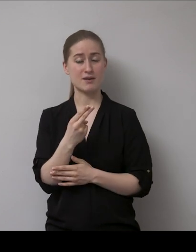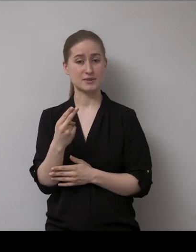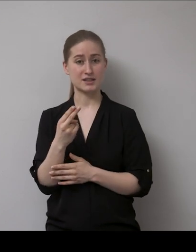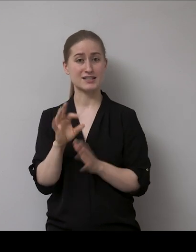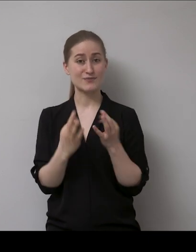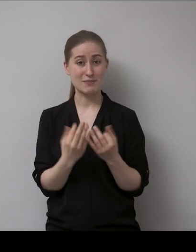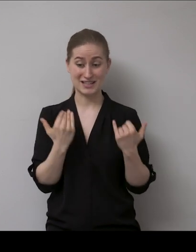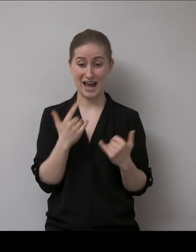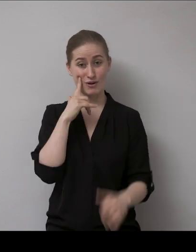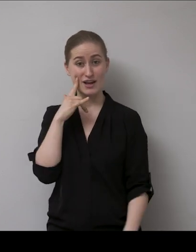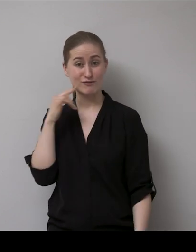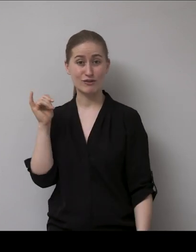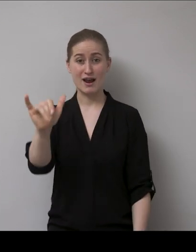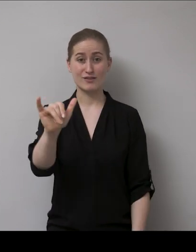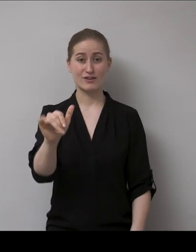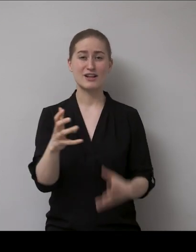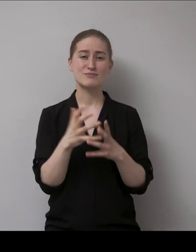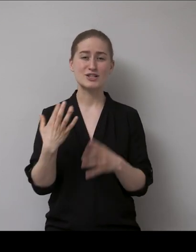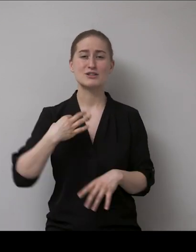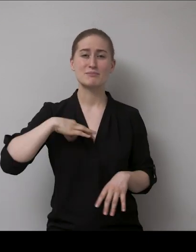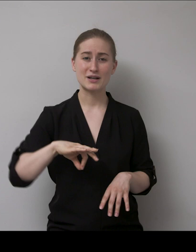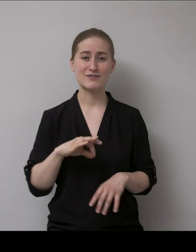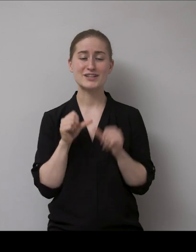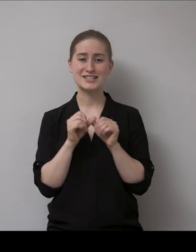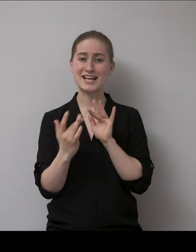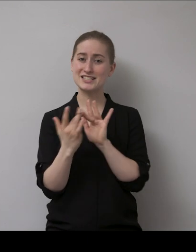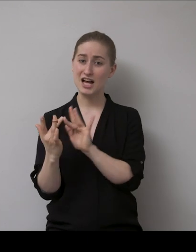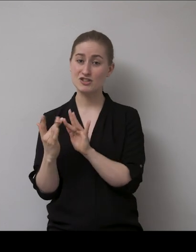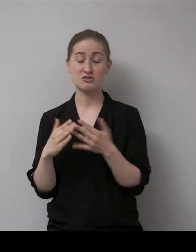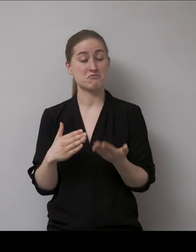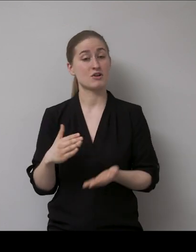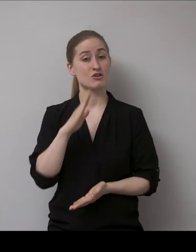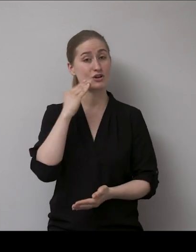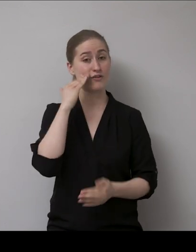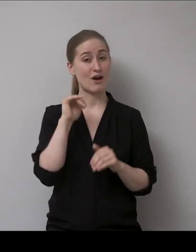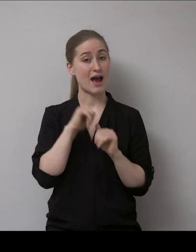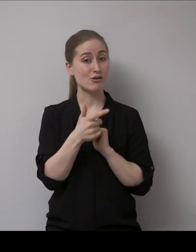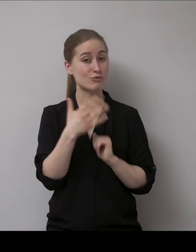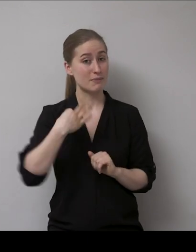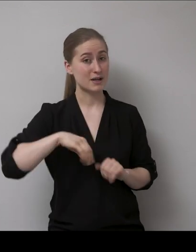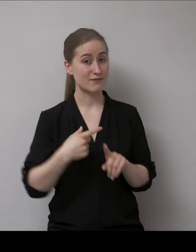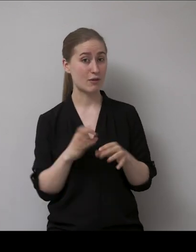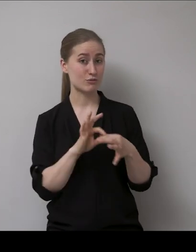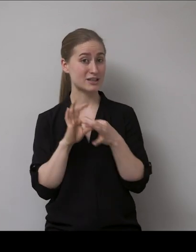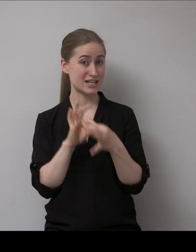and there is much to be had by staying in touch. You never know how you might benefit from the relationship in the future,